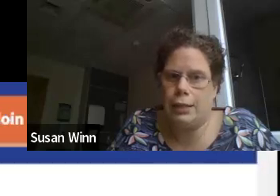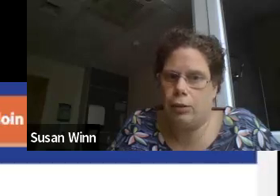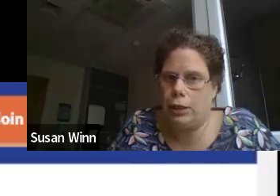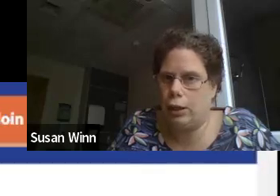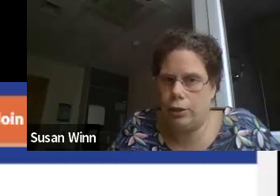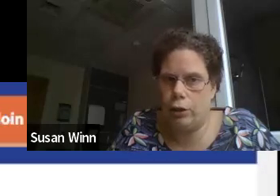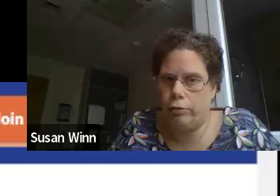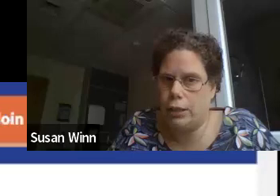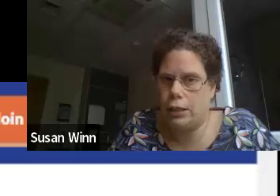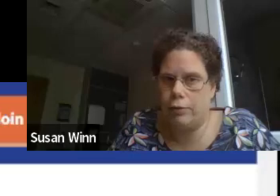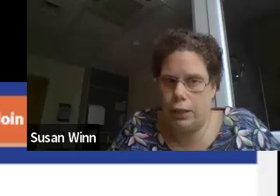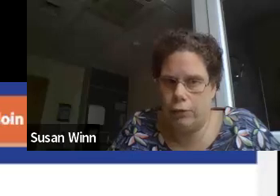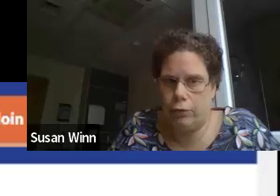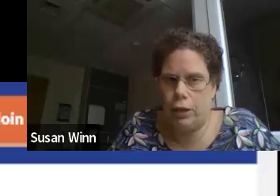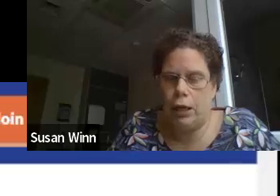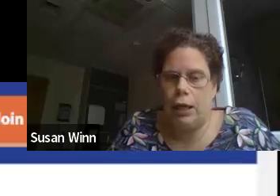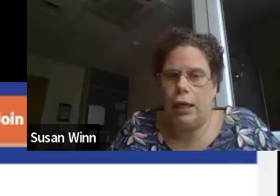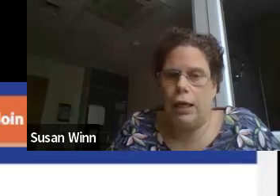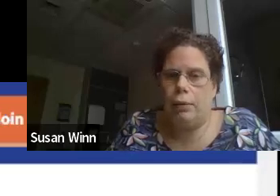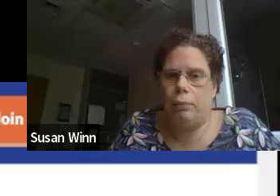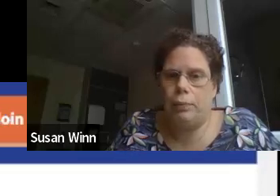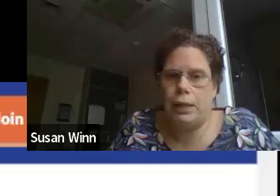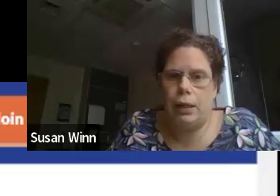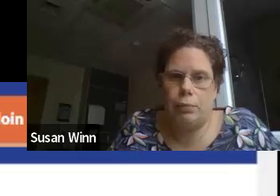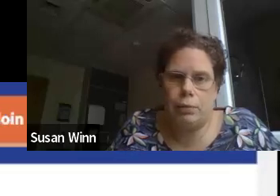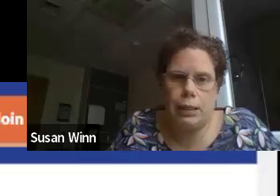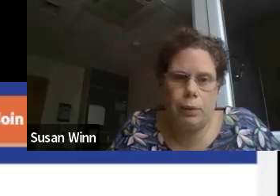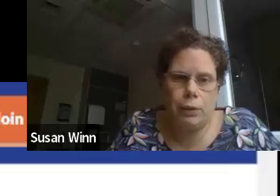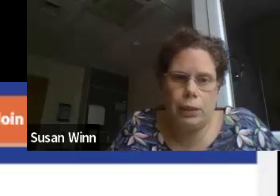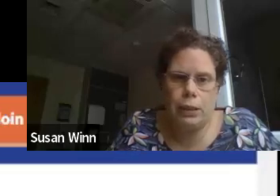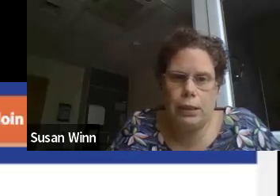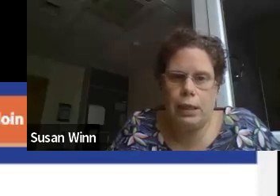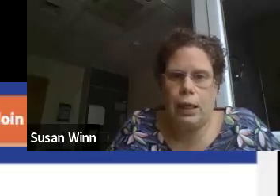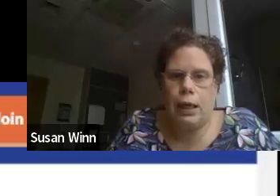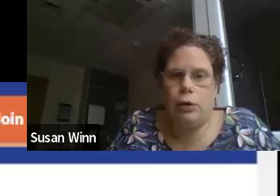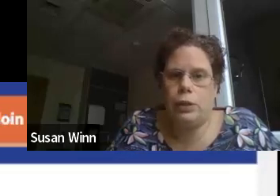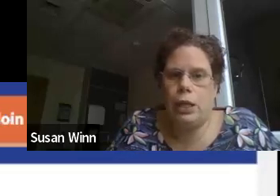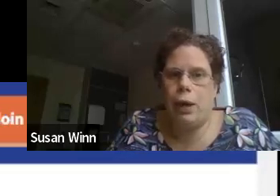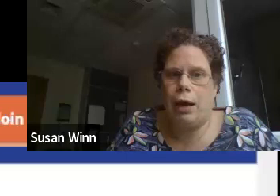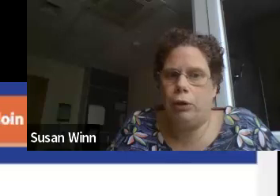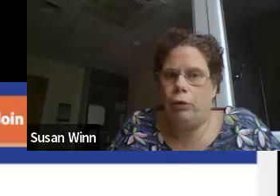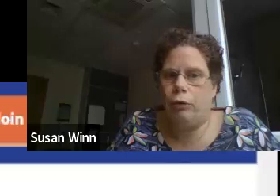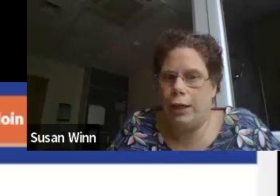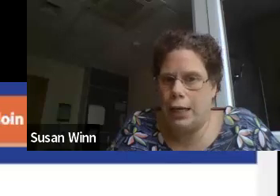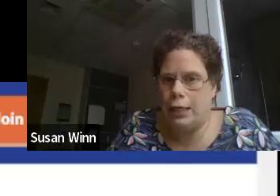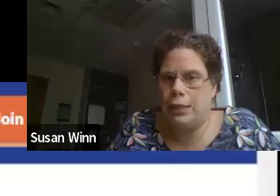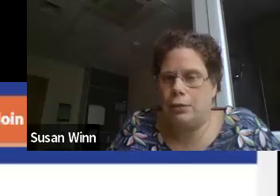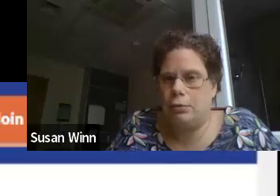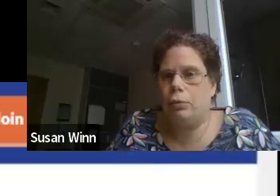It's got the tolerances of the different test boxes, and also how you validate